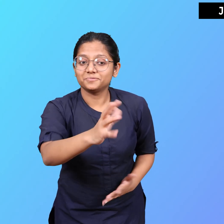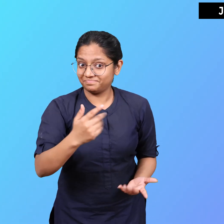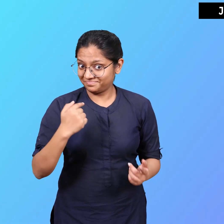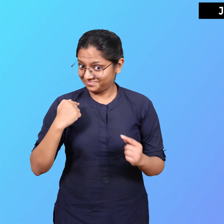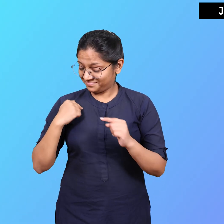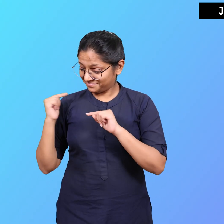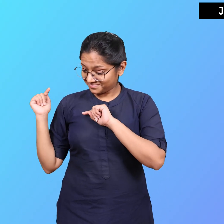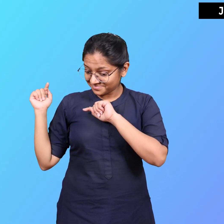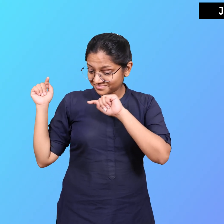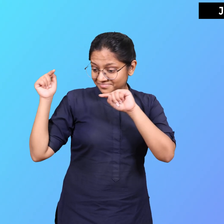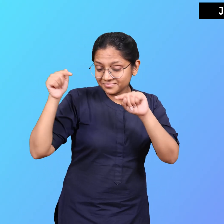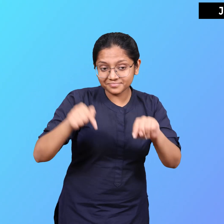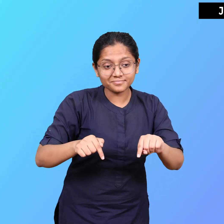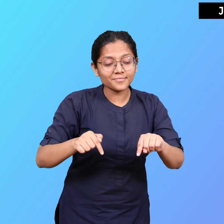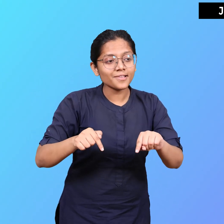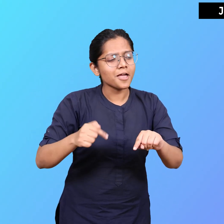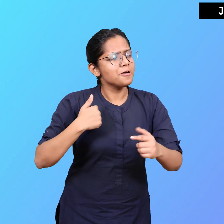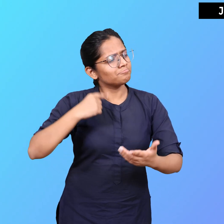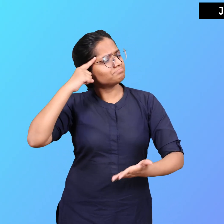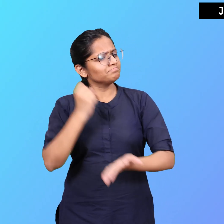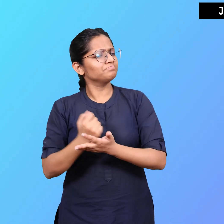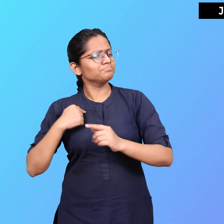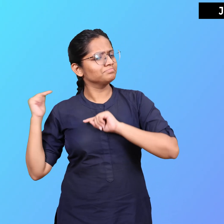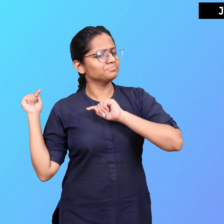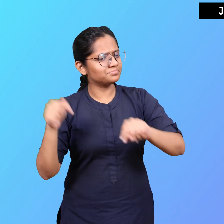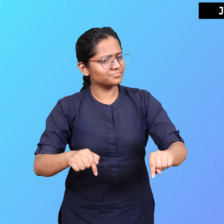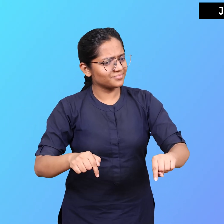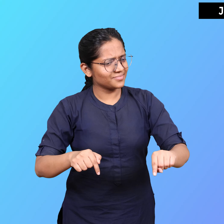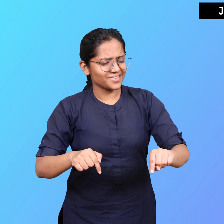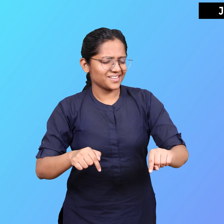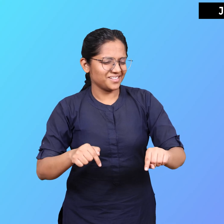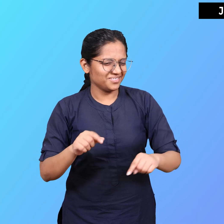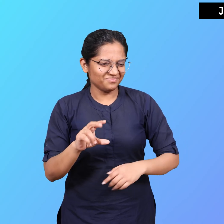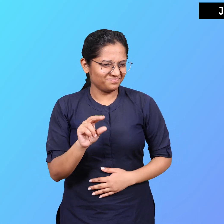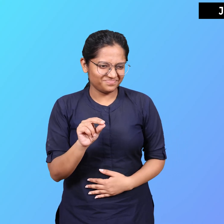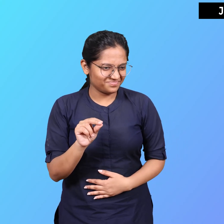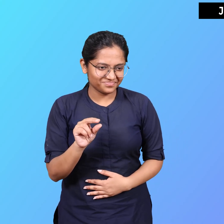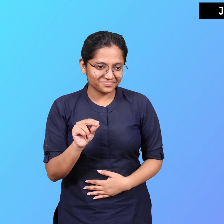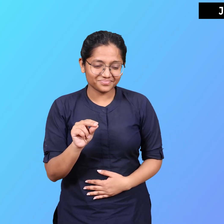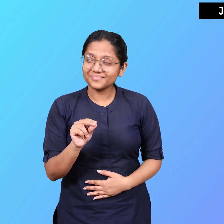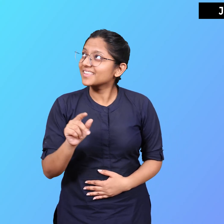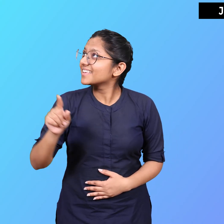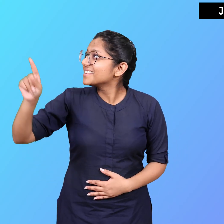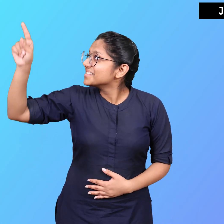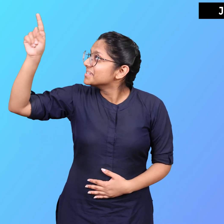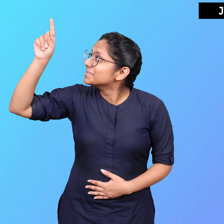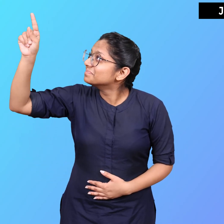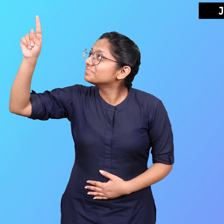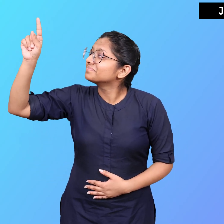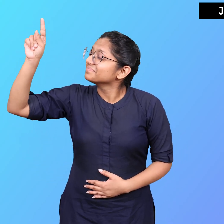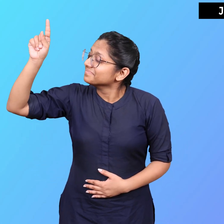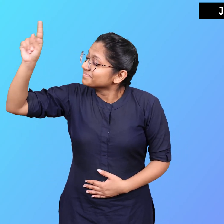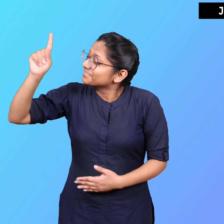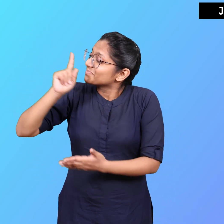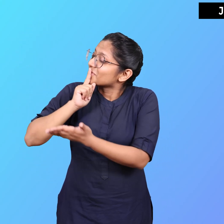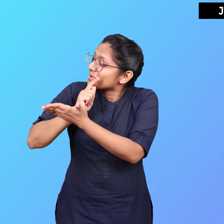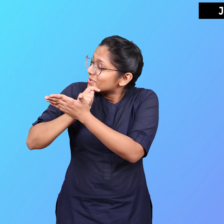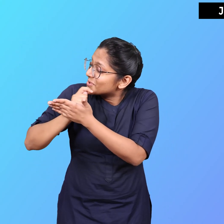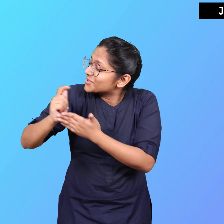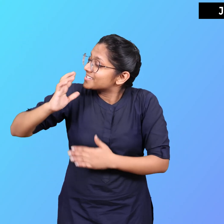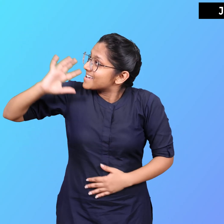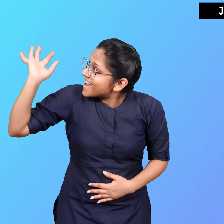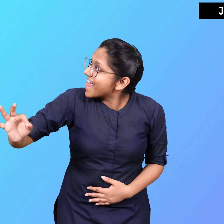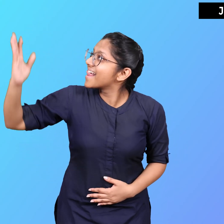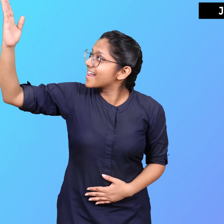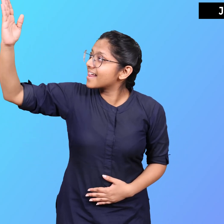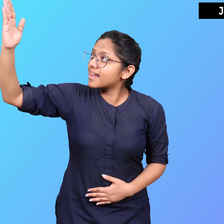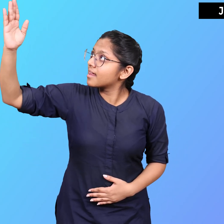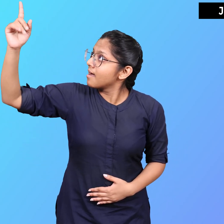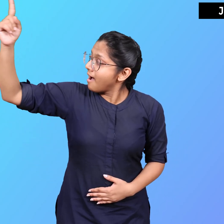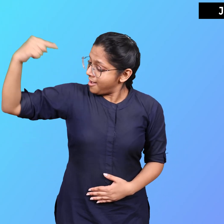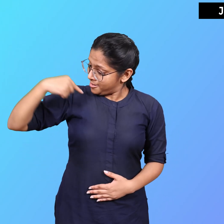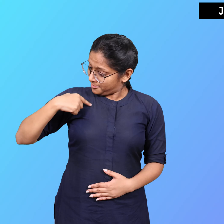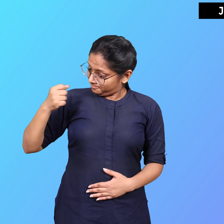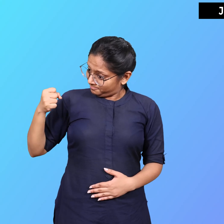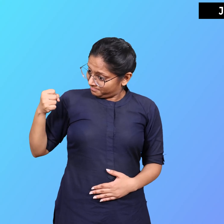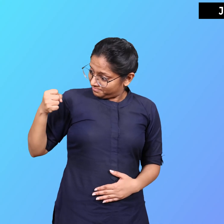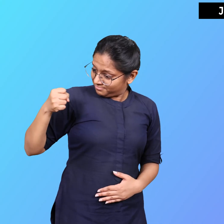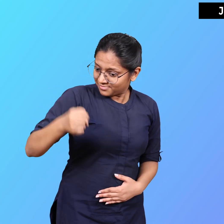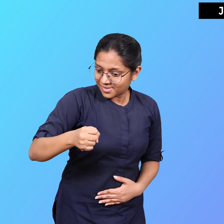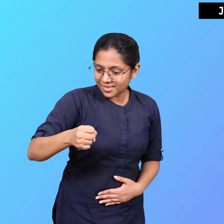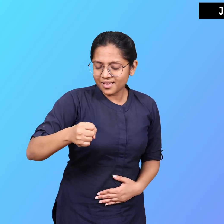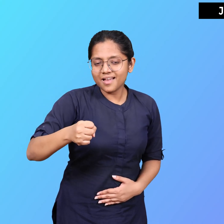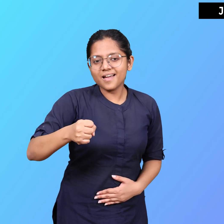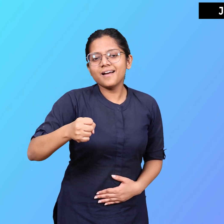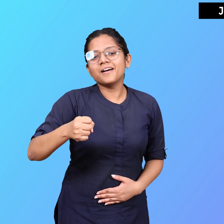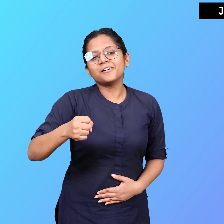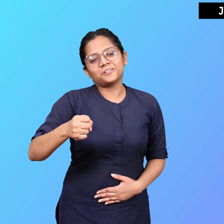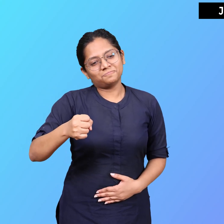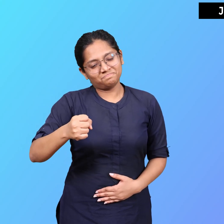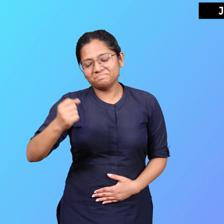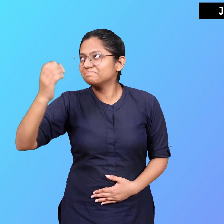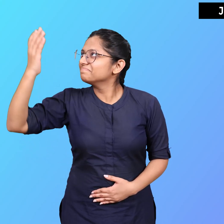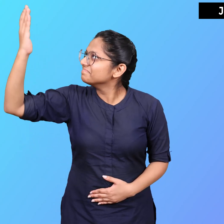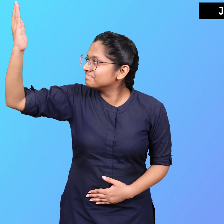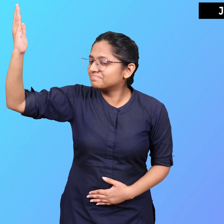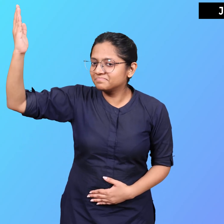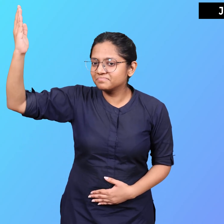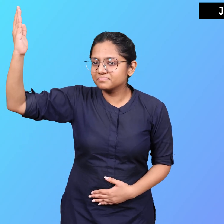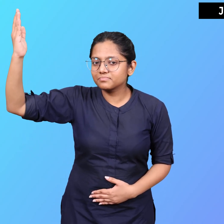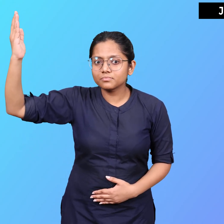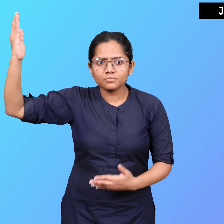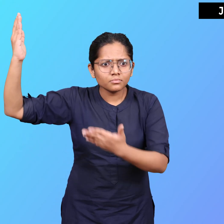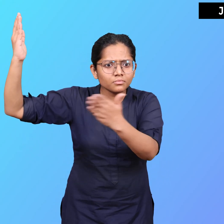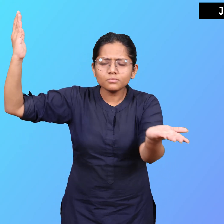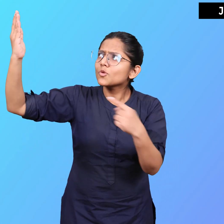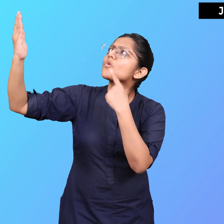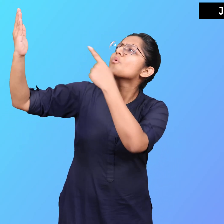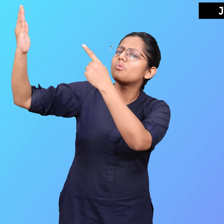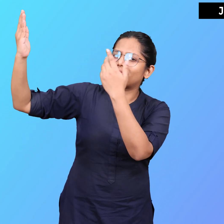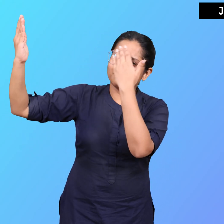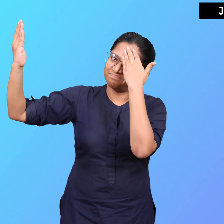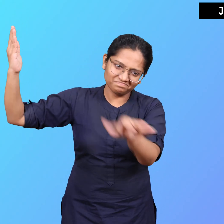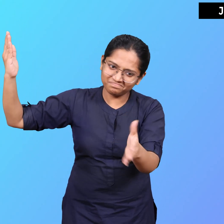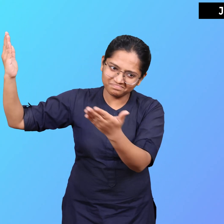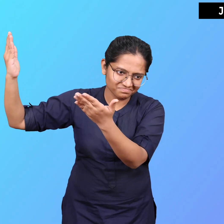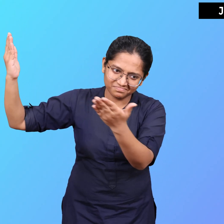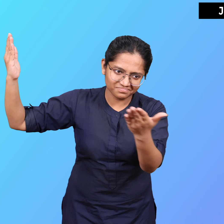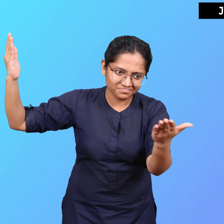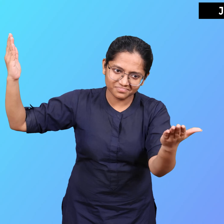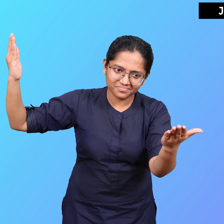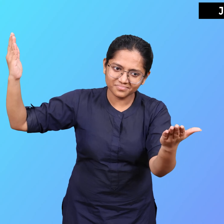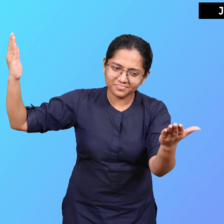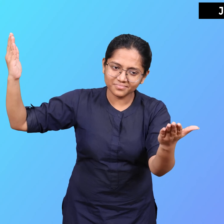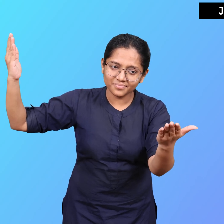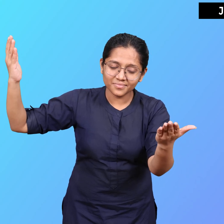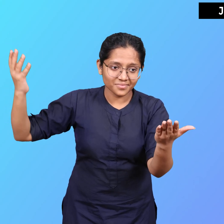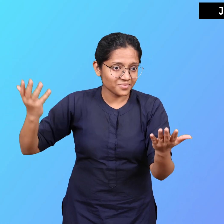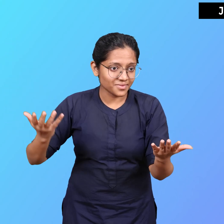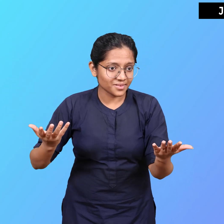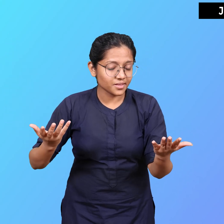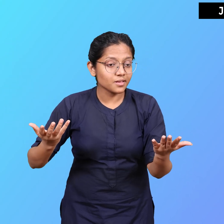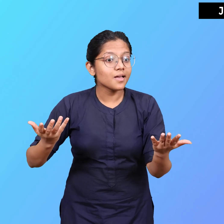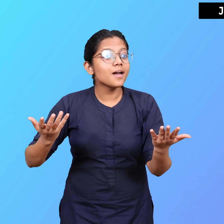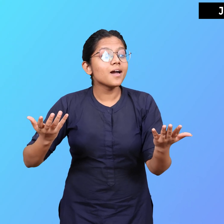But I am not the one who decided that I should be here. You do not know the one who sent me, but he can be trusted.